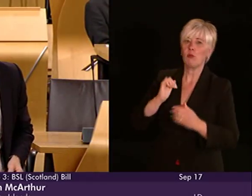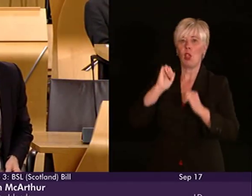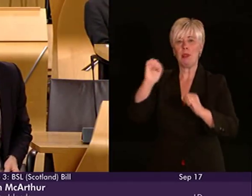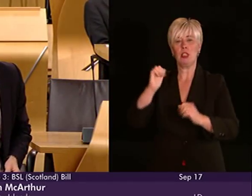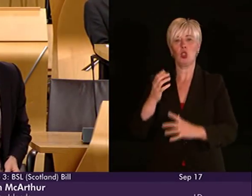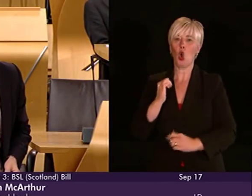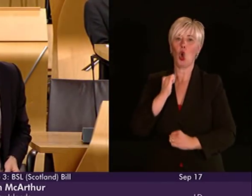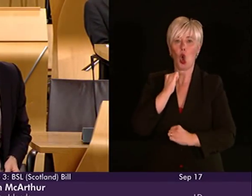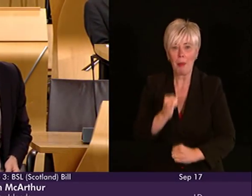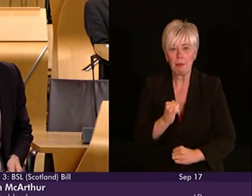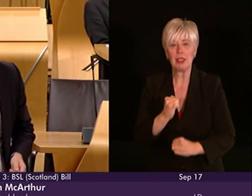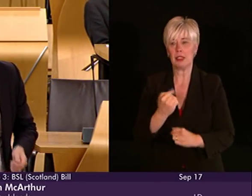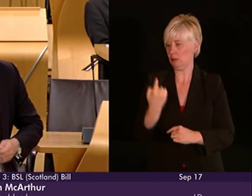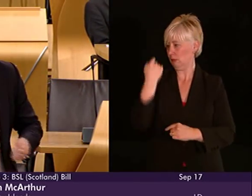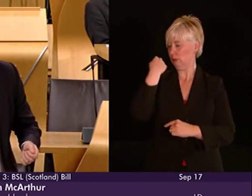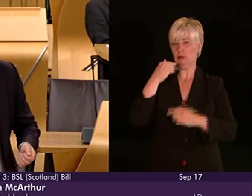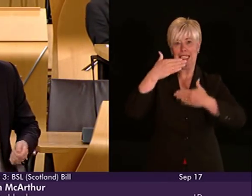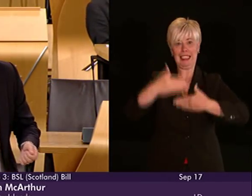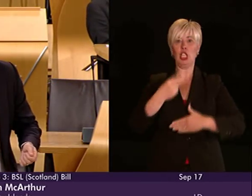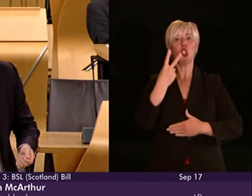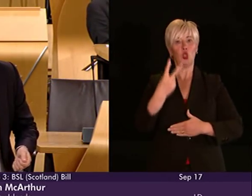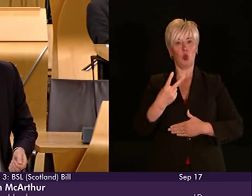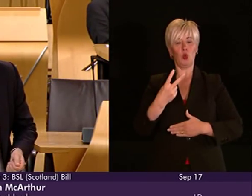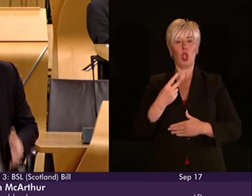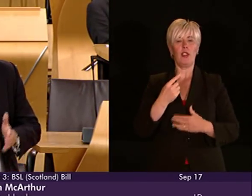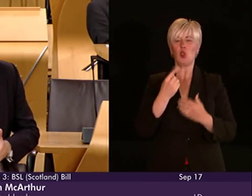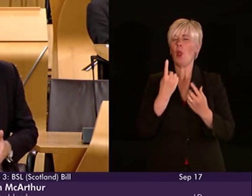that the minister gave to the Education and Culture Committee at stage 2. We had